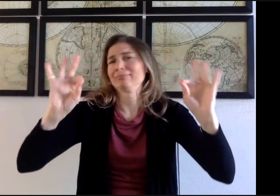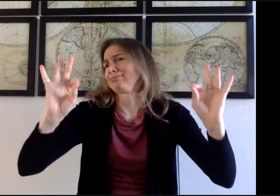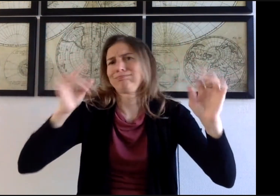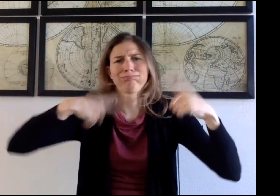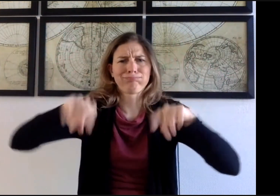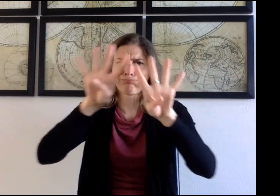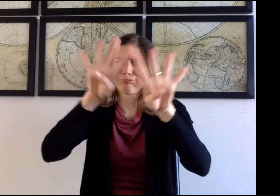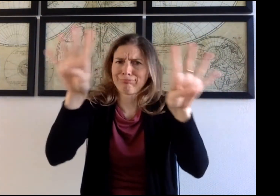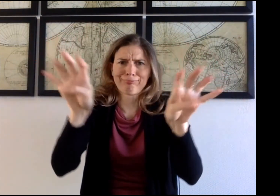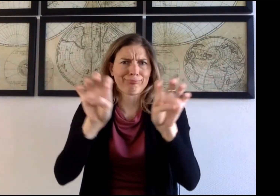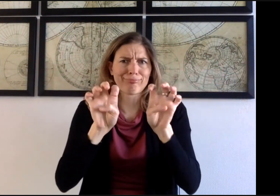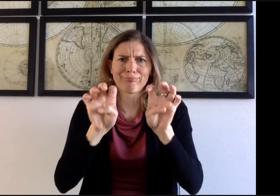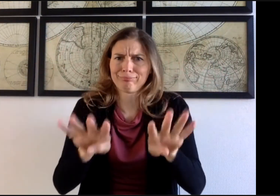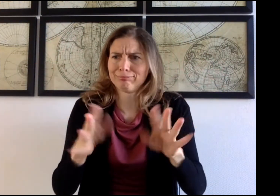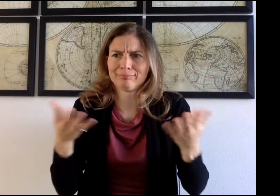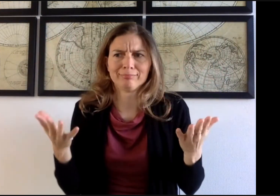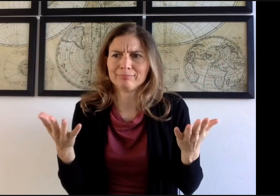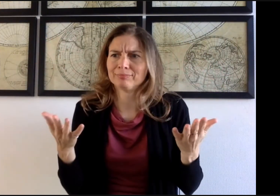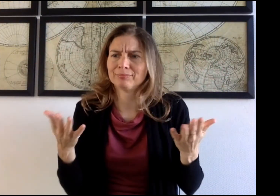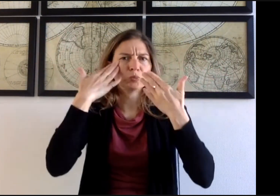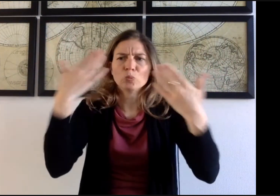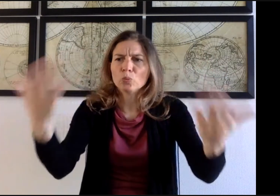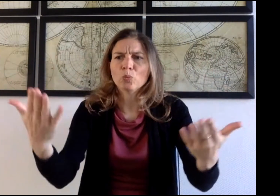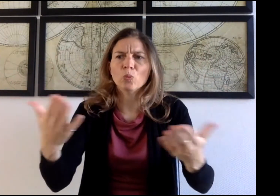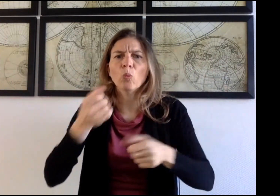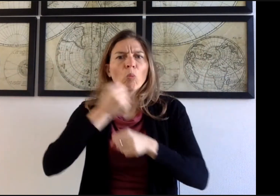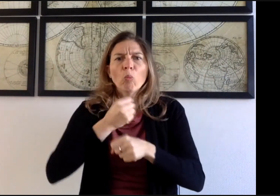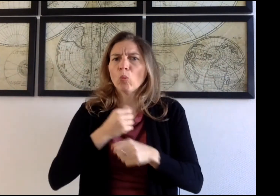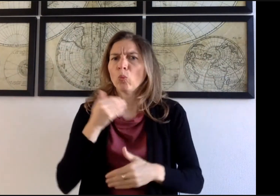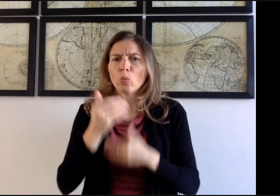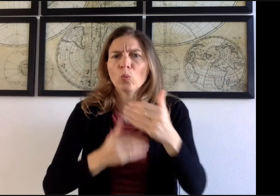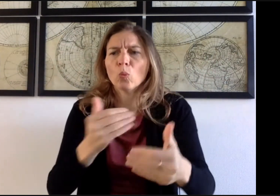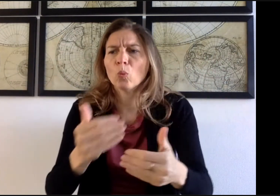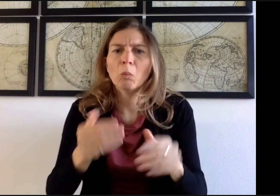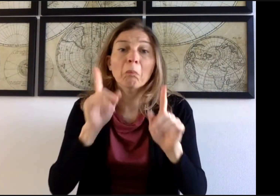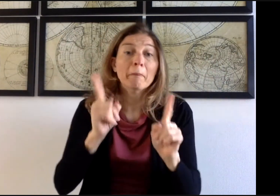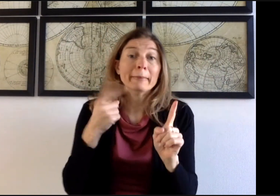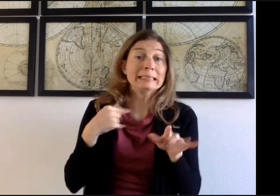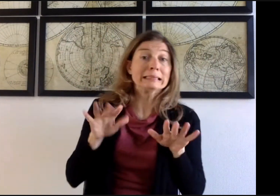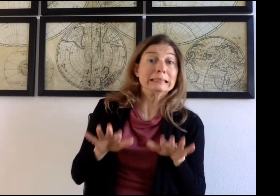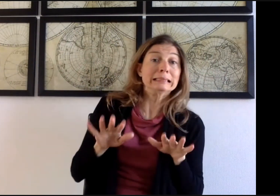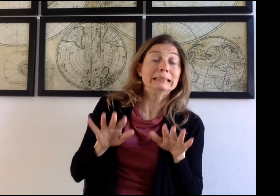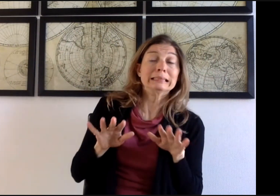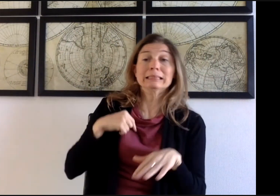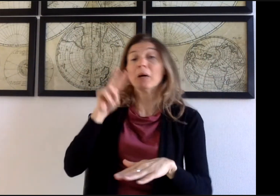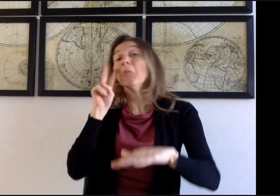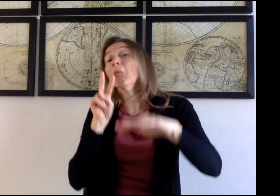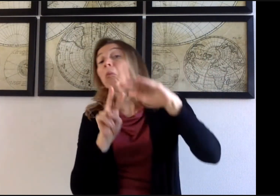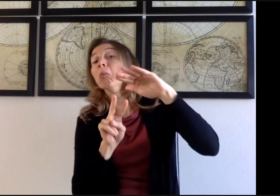and the work we'll need to do to respond to that. We have to foresee that our work won't be business as usual.